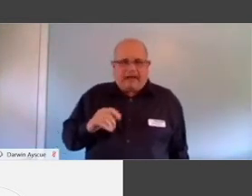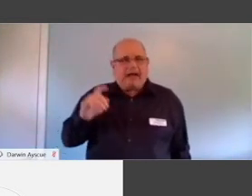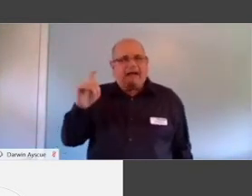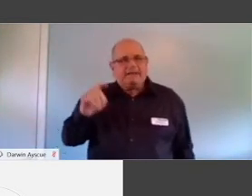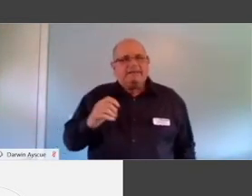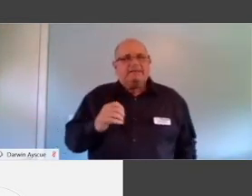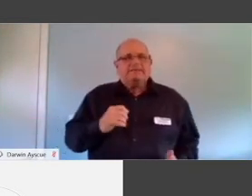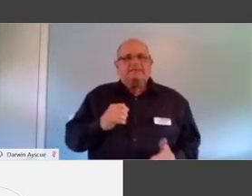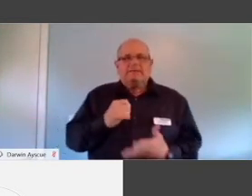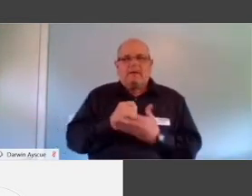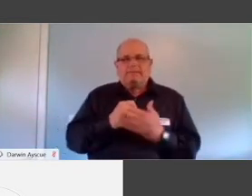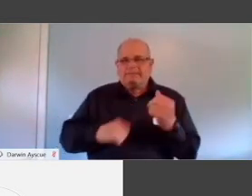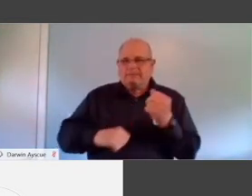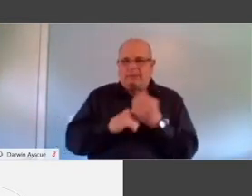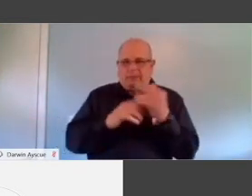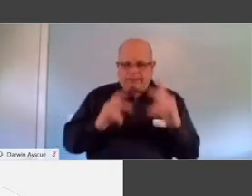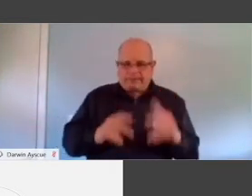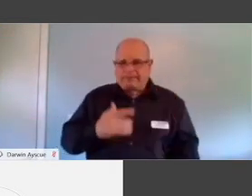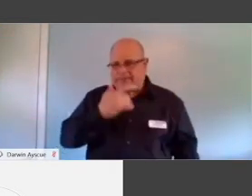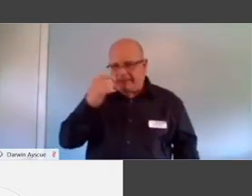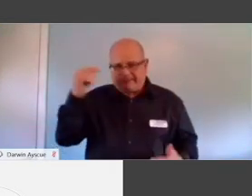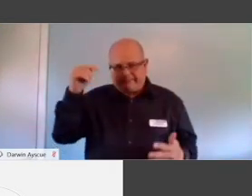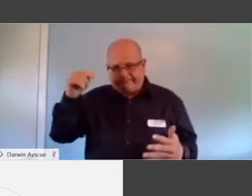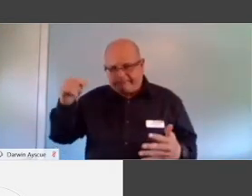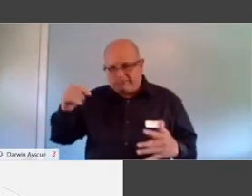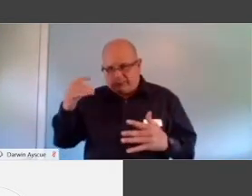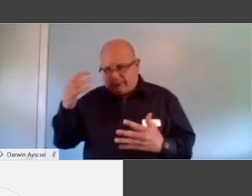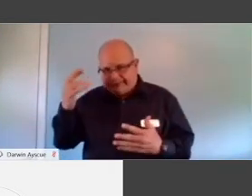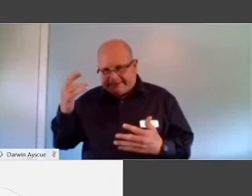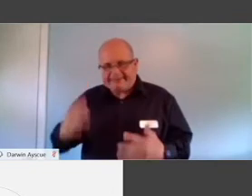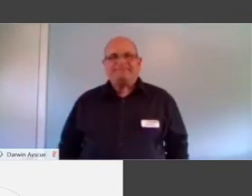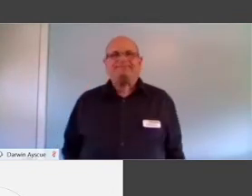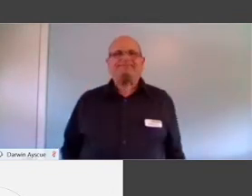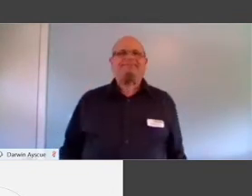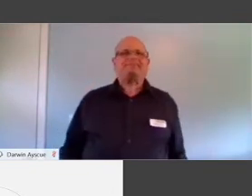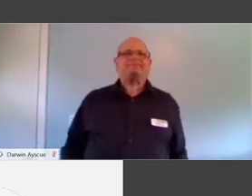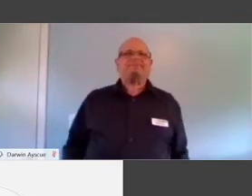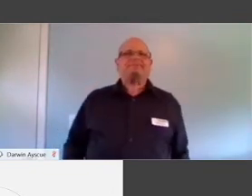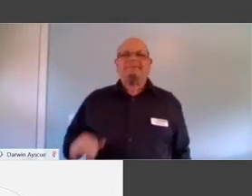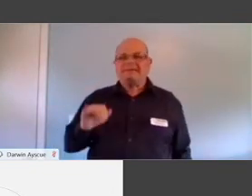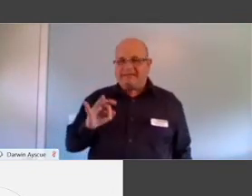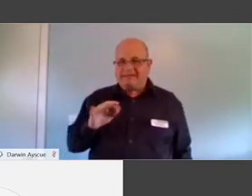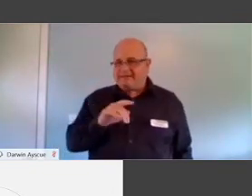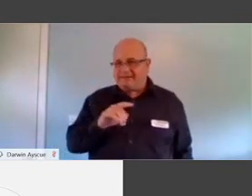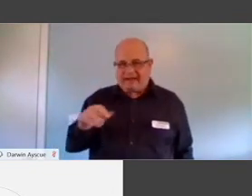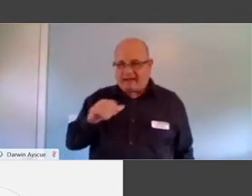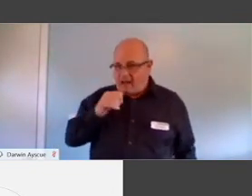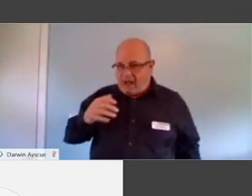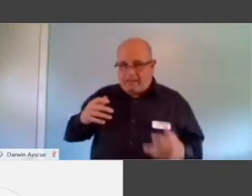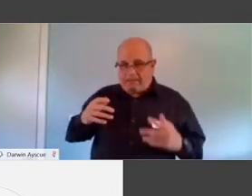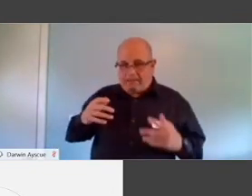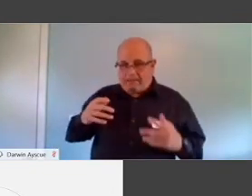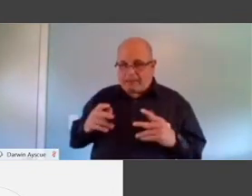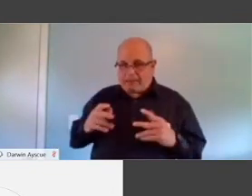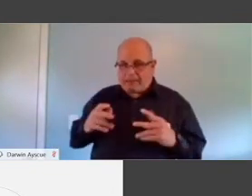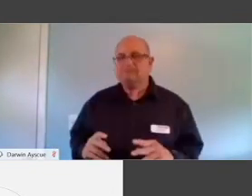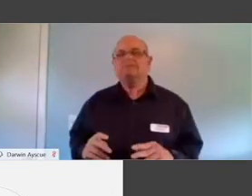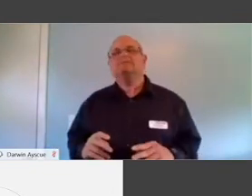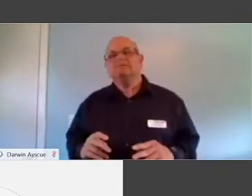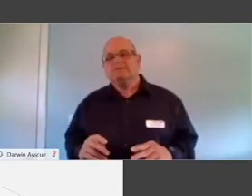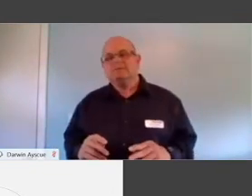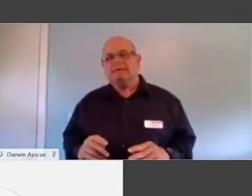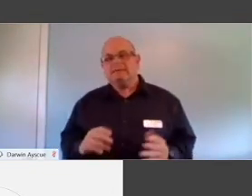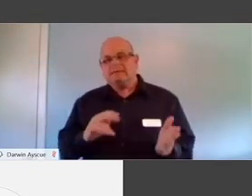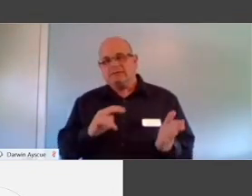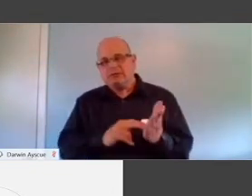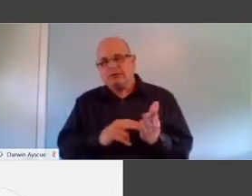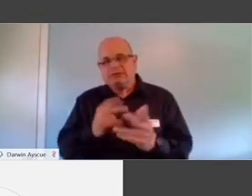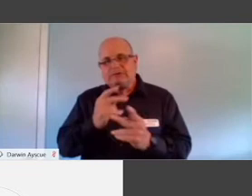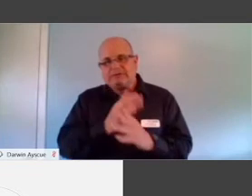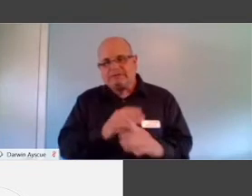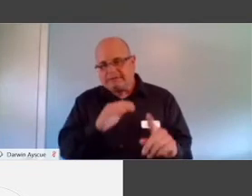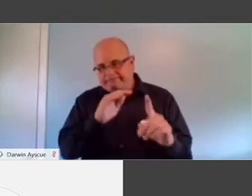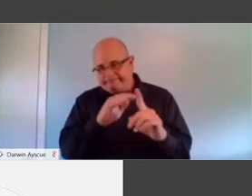person because of XY or Z, if they've don't allow it go to the nursing supervisor.